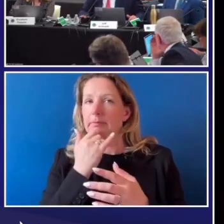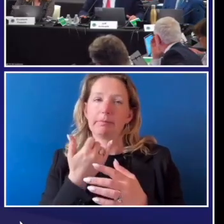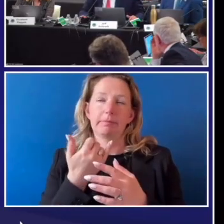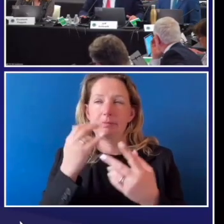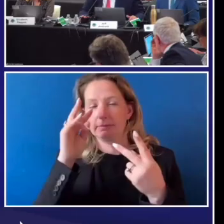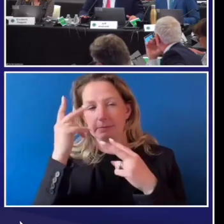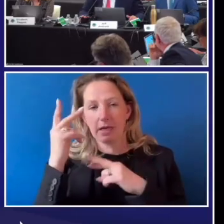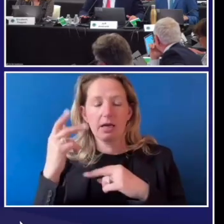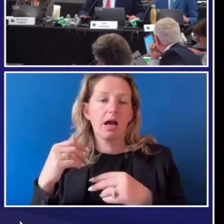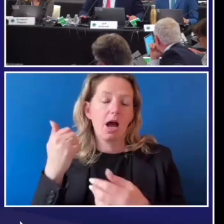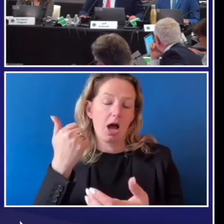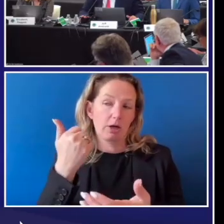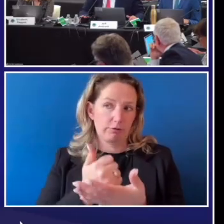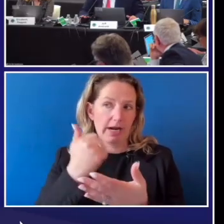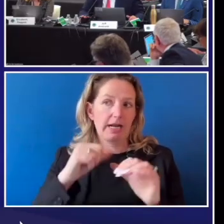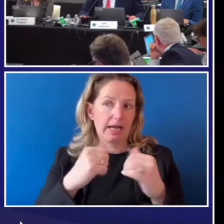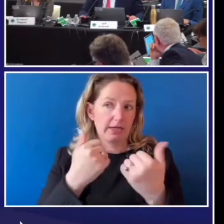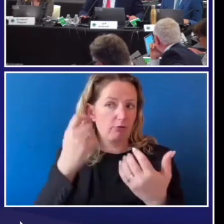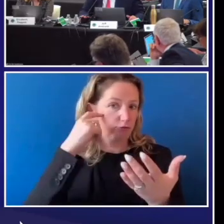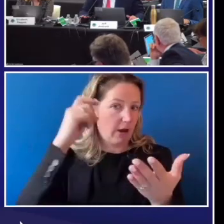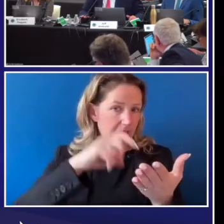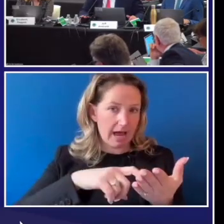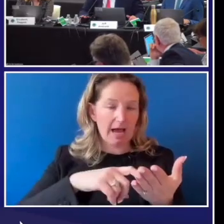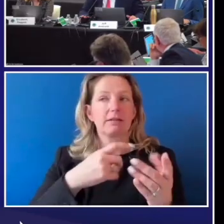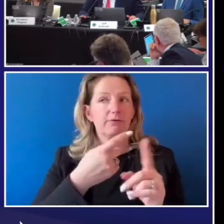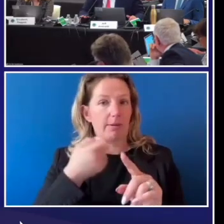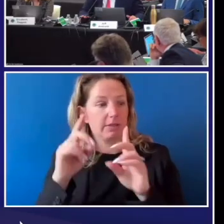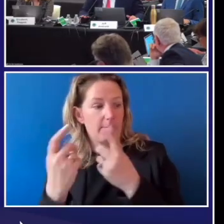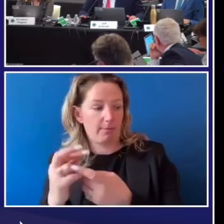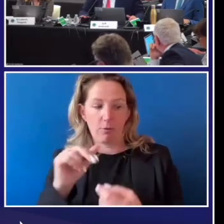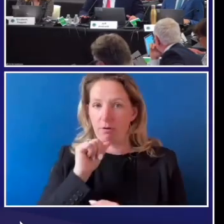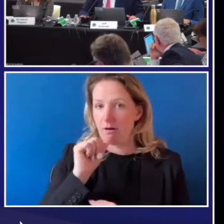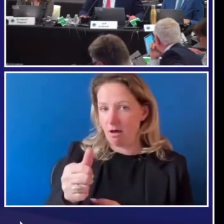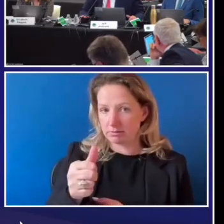the department or not, are generally subject to um, antitrust laws.